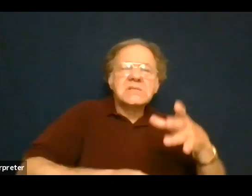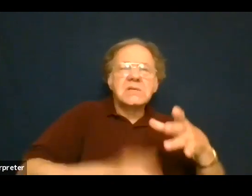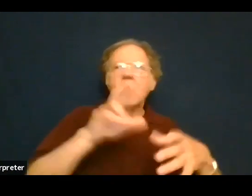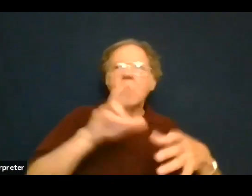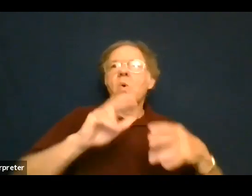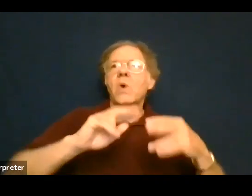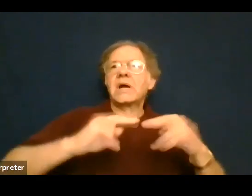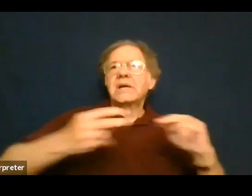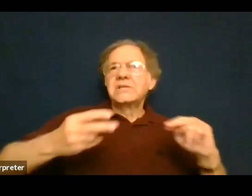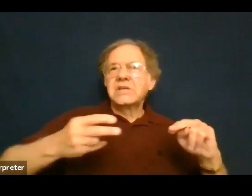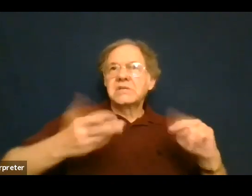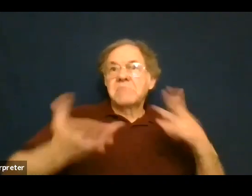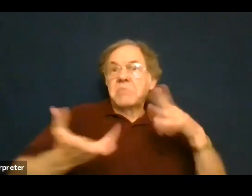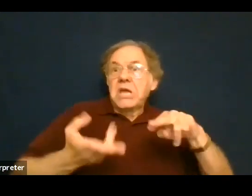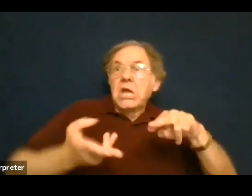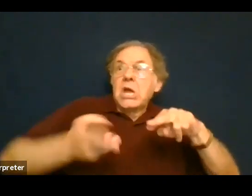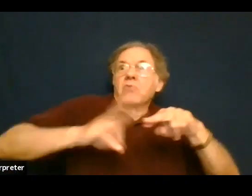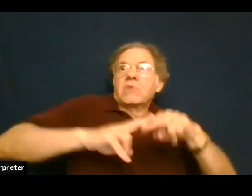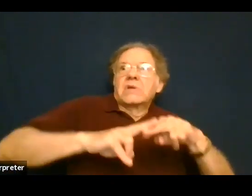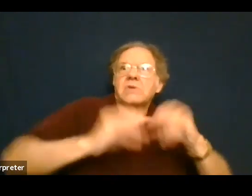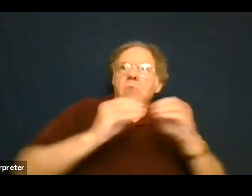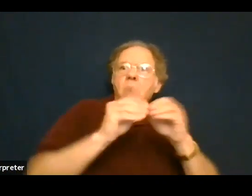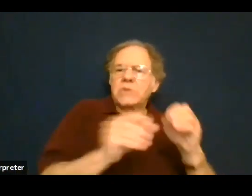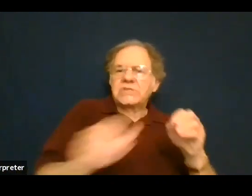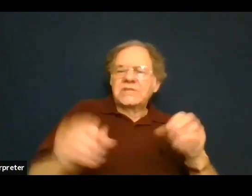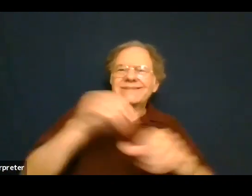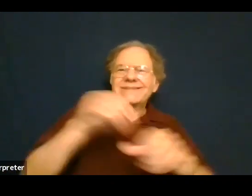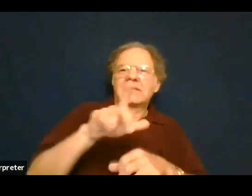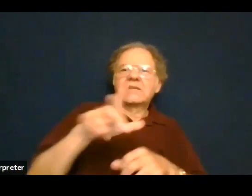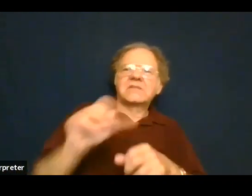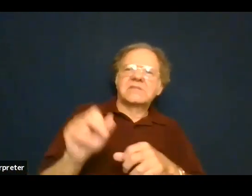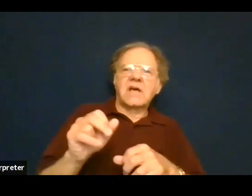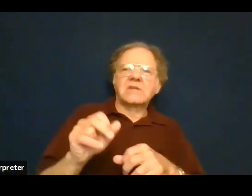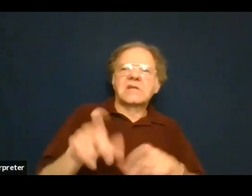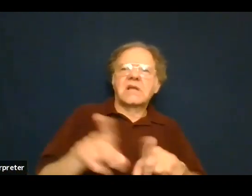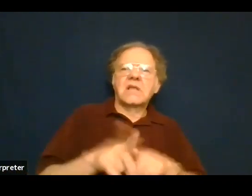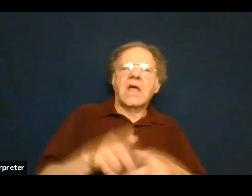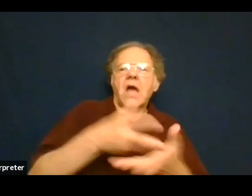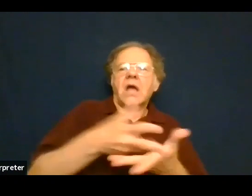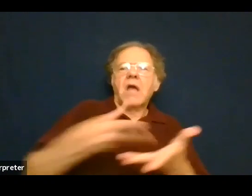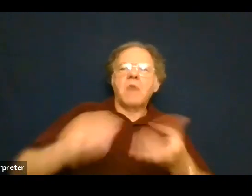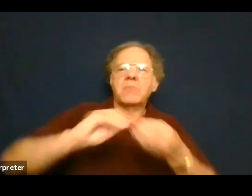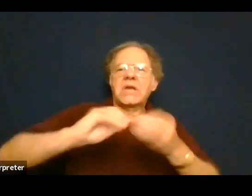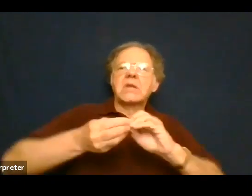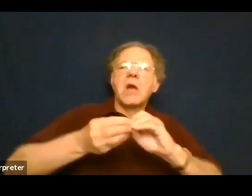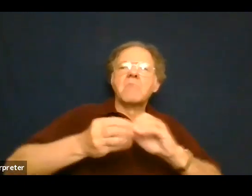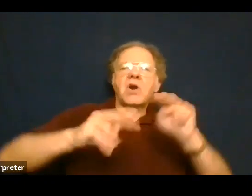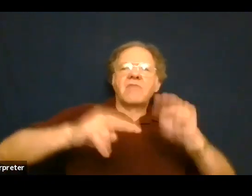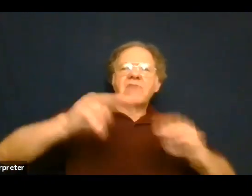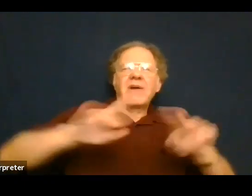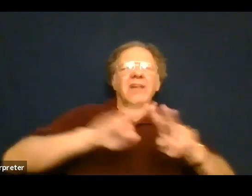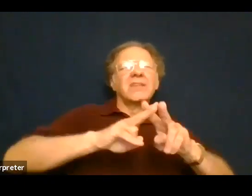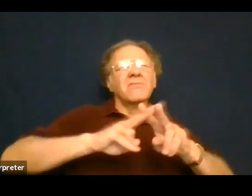in the number of genes in the cells called copy number variations. So it's a very comprehensive test.